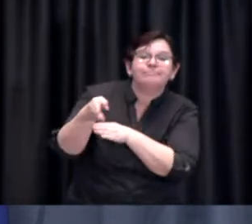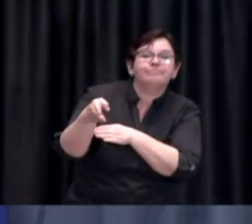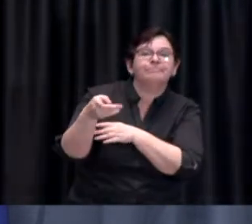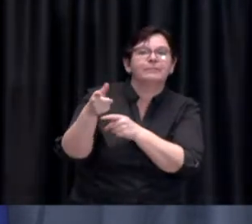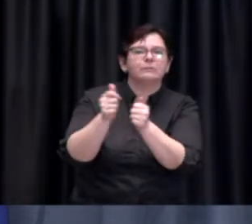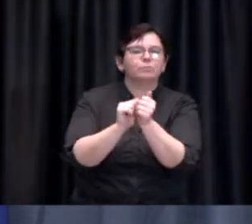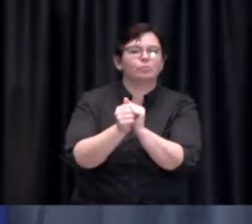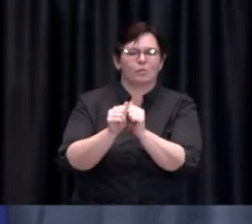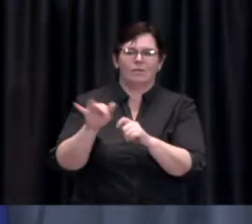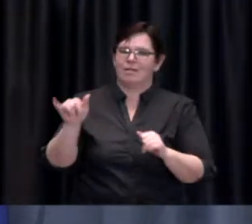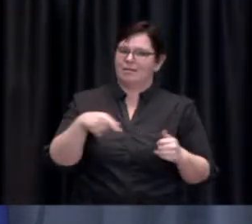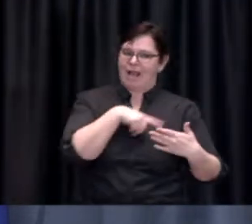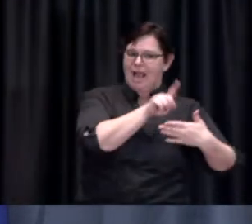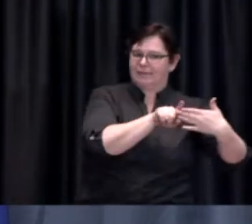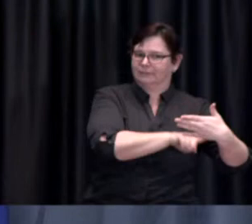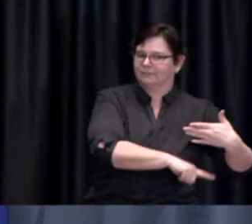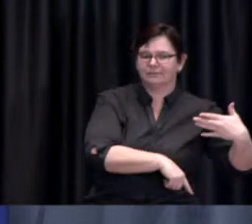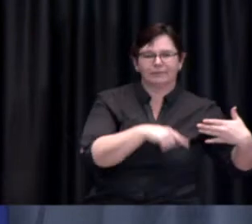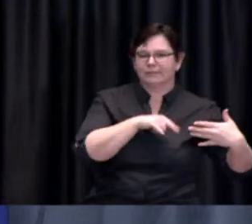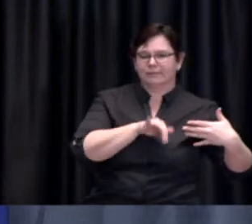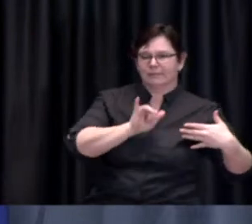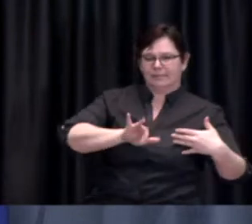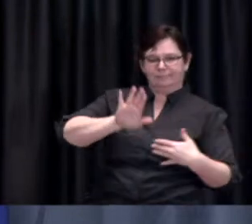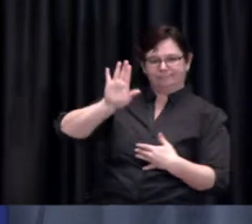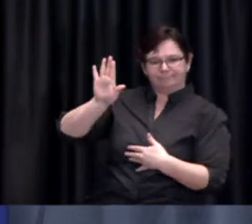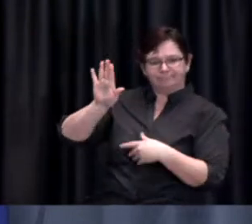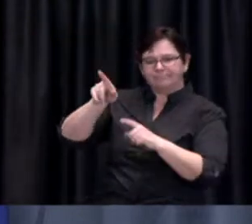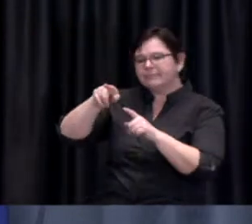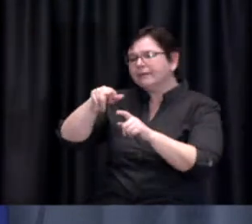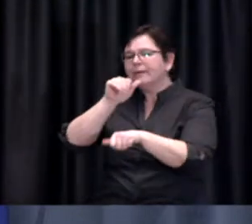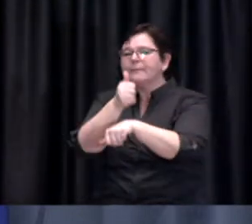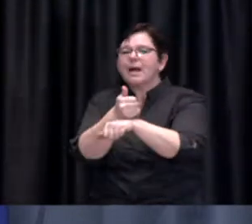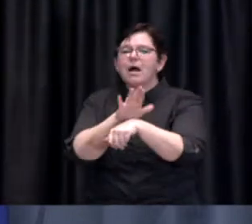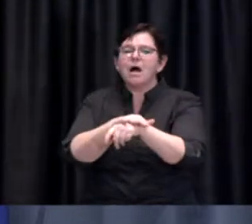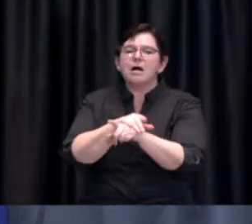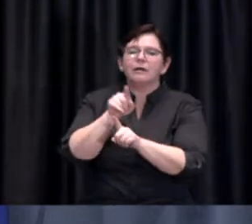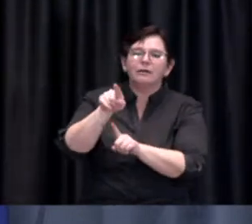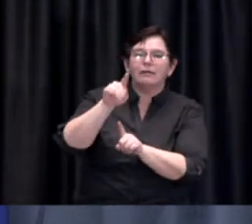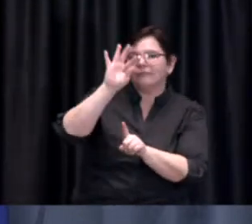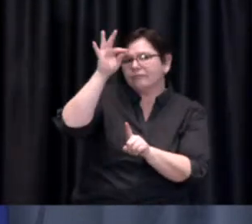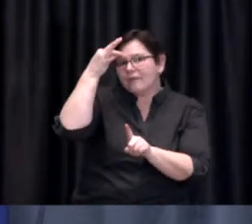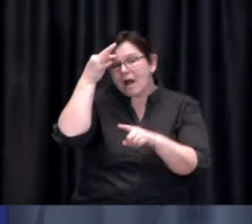those events rely on permissions from both the federal and provincial governments as well as our own sign off